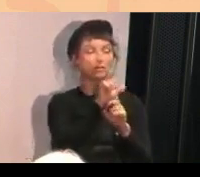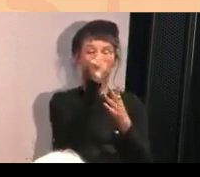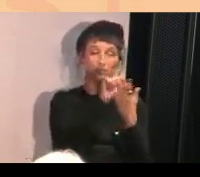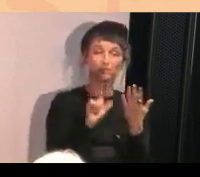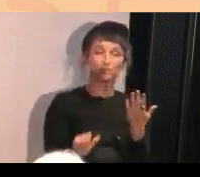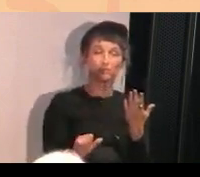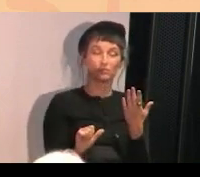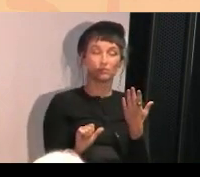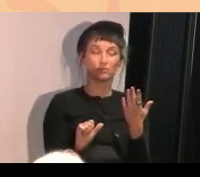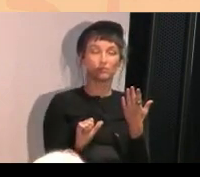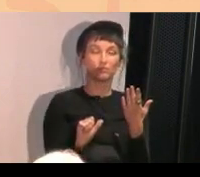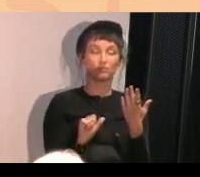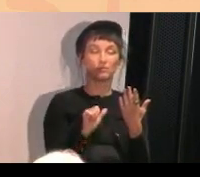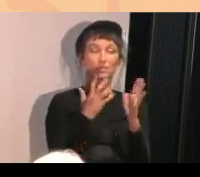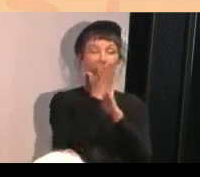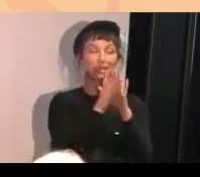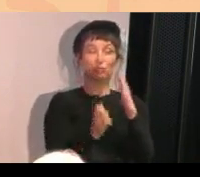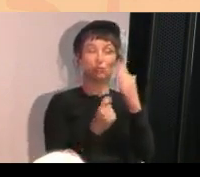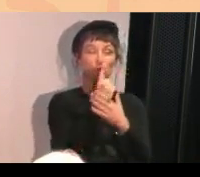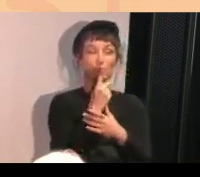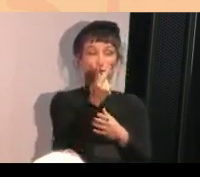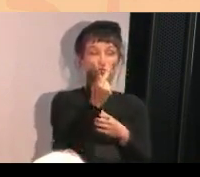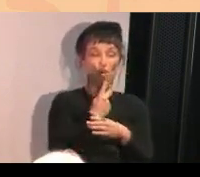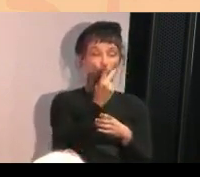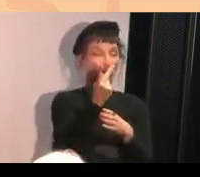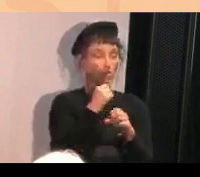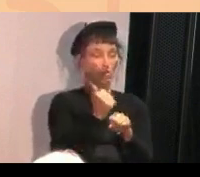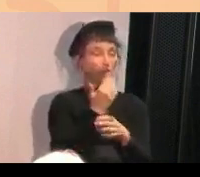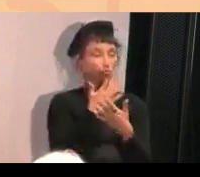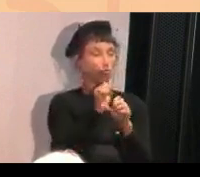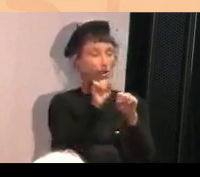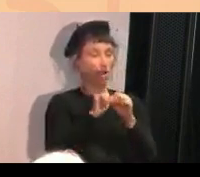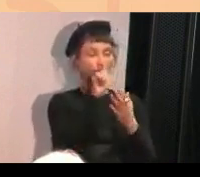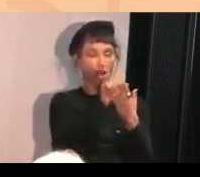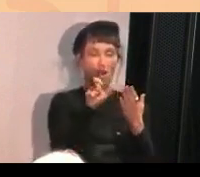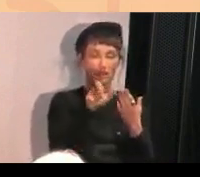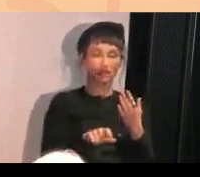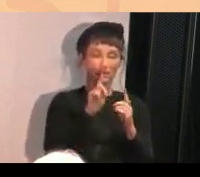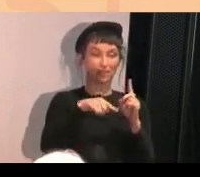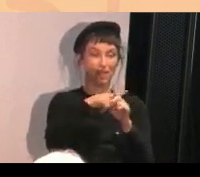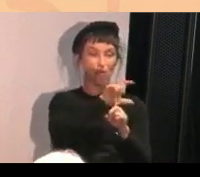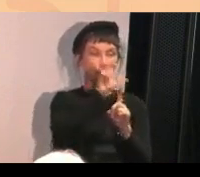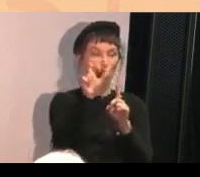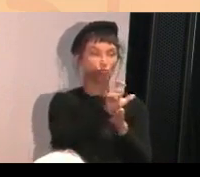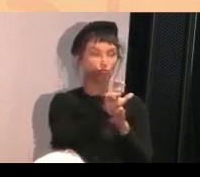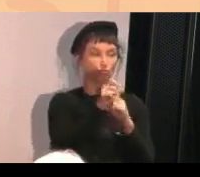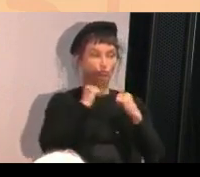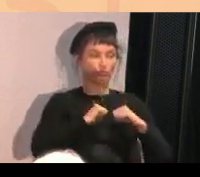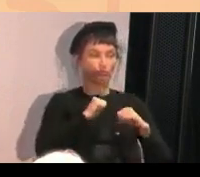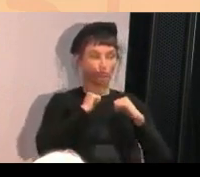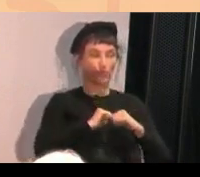that opens both ways making sure our artists and cultural practitioners' voices are heard nationally